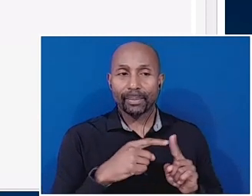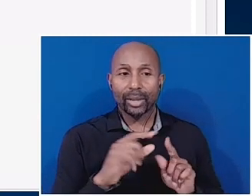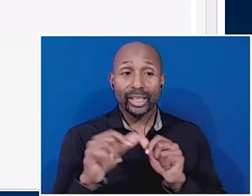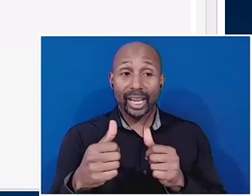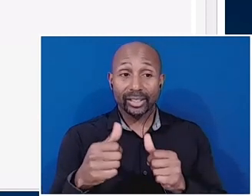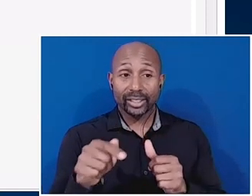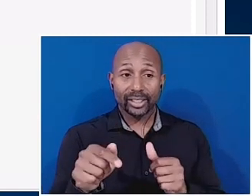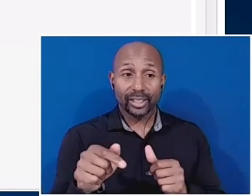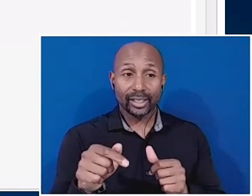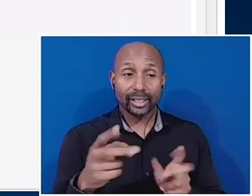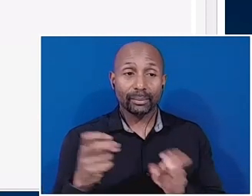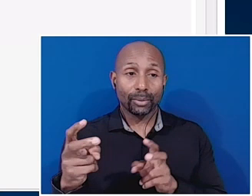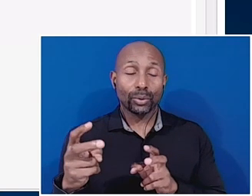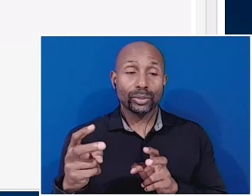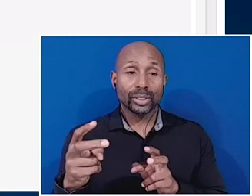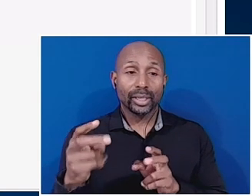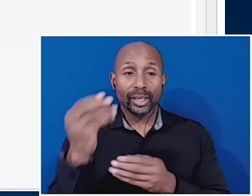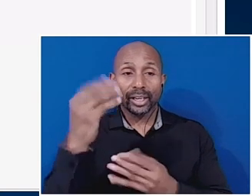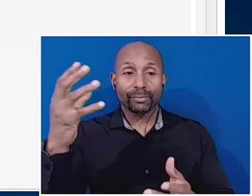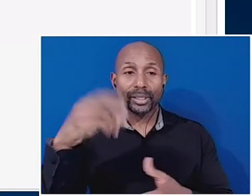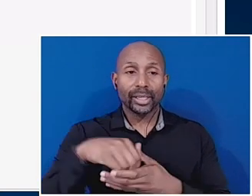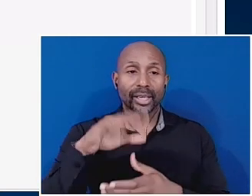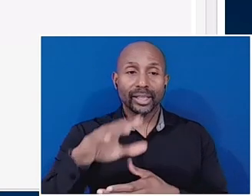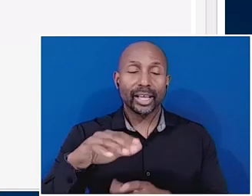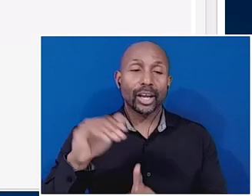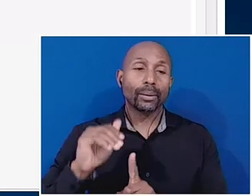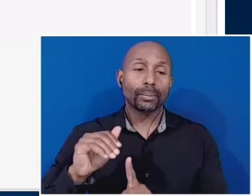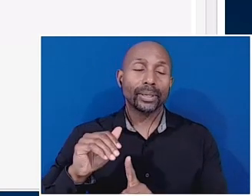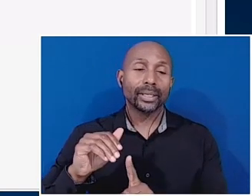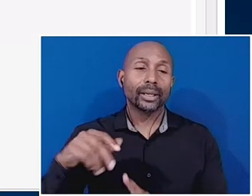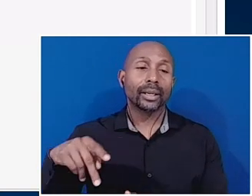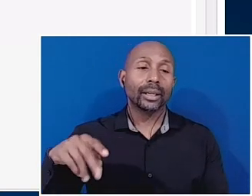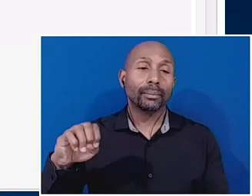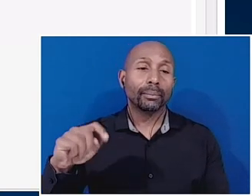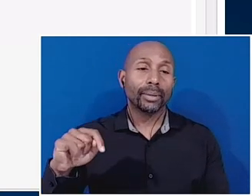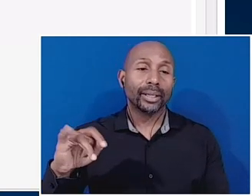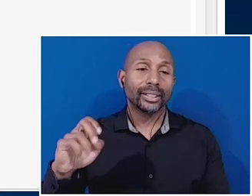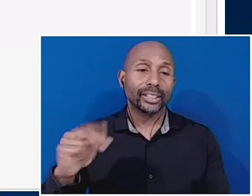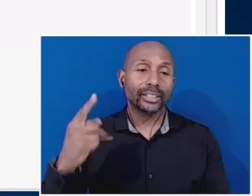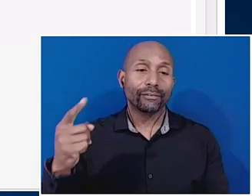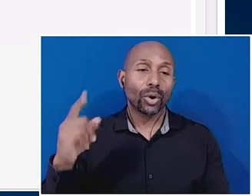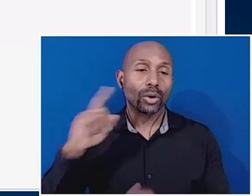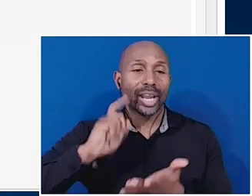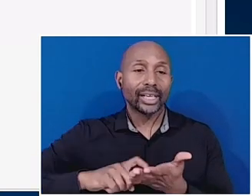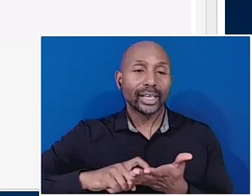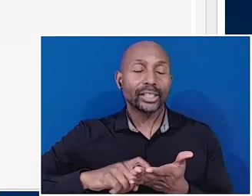information in their petition for recognition on their website. I think we have a 60-day requirement here,